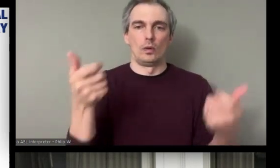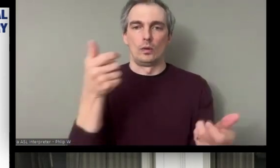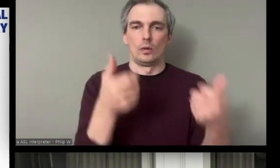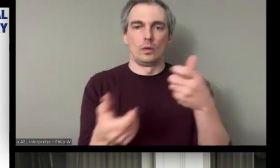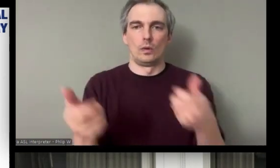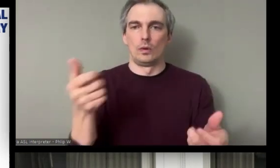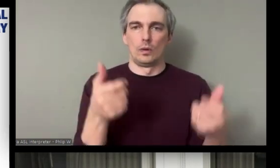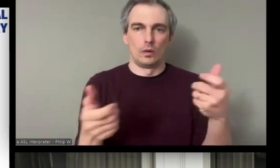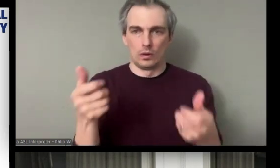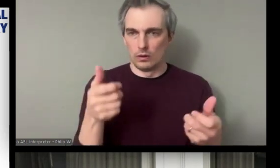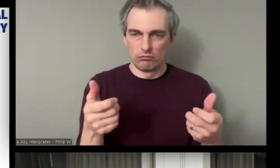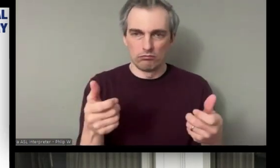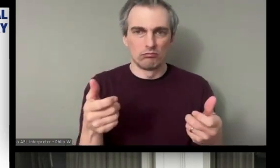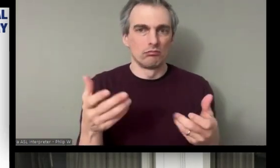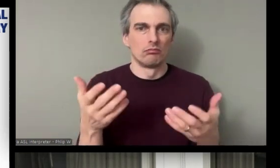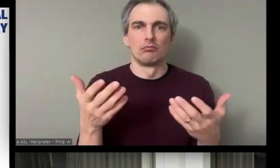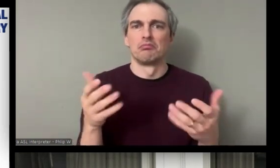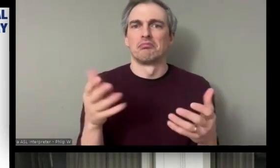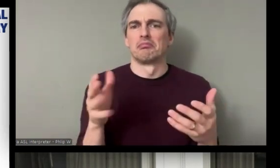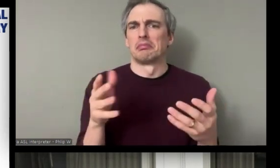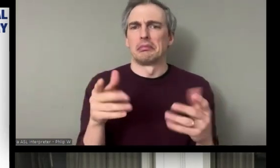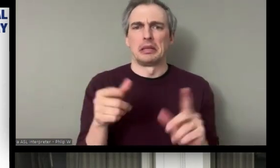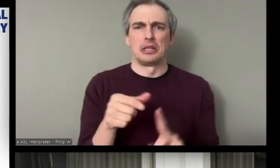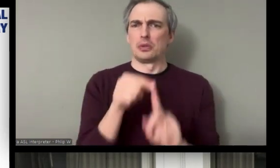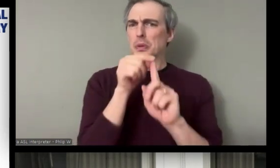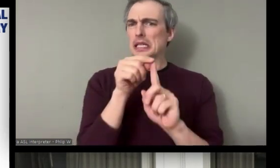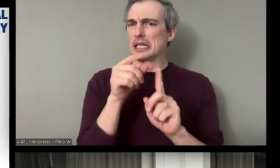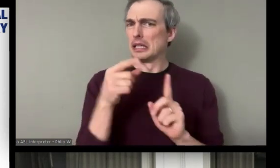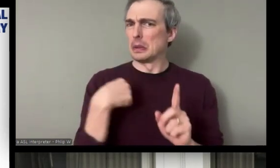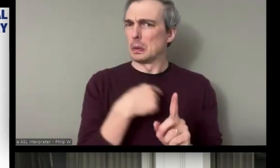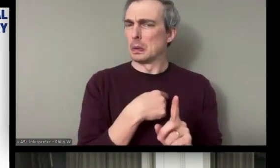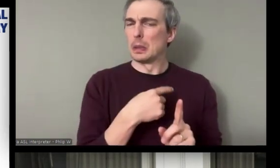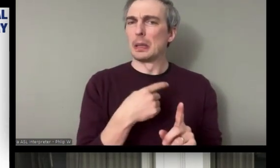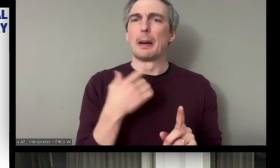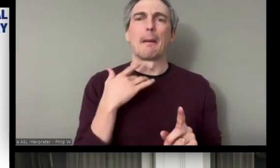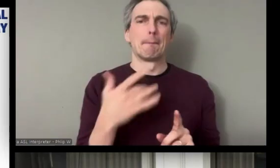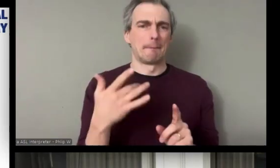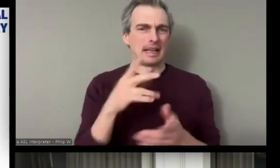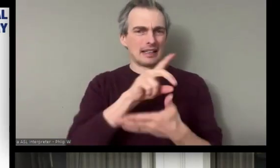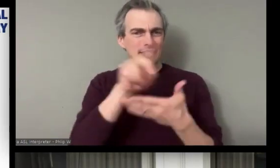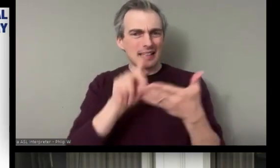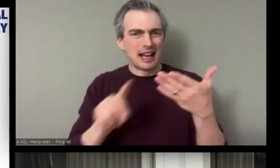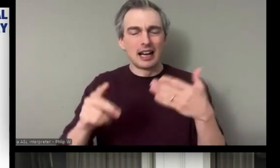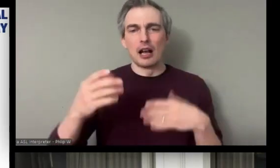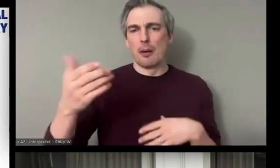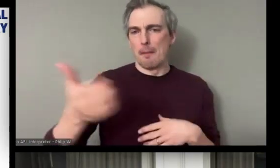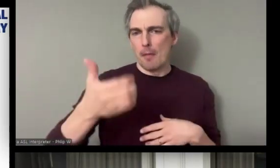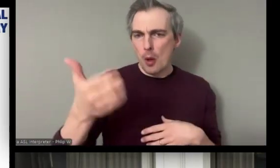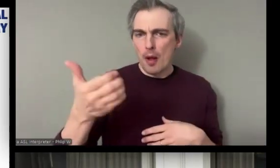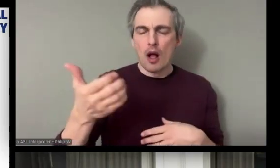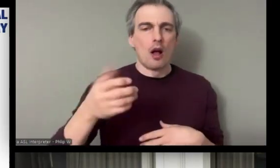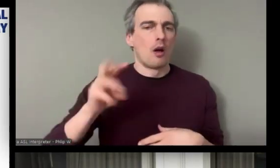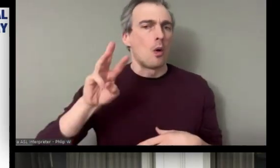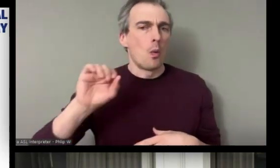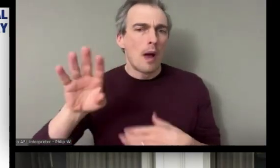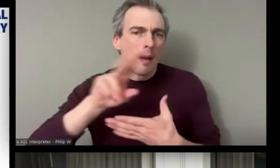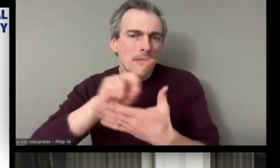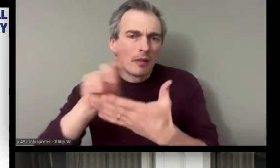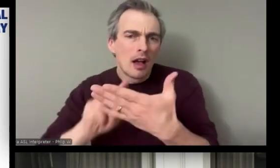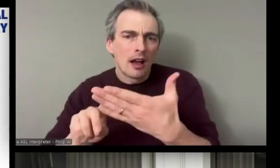say... We don't really have... Usually when designing for mobile or web, many things that require two hands.